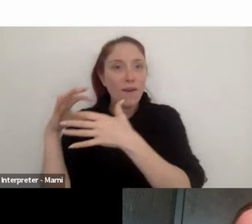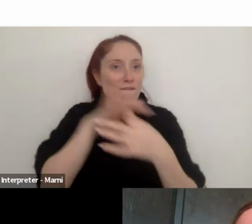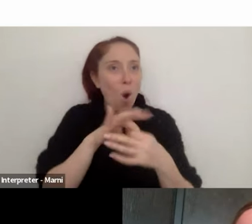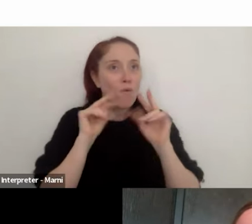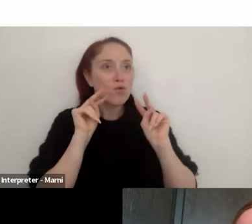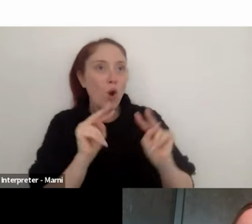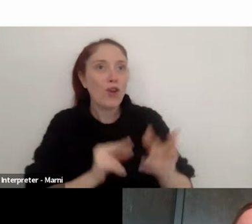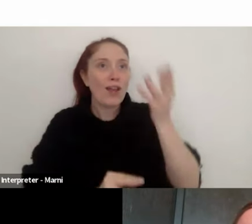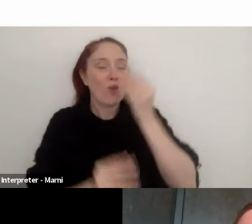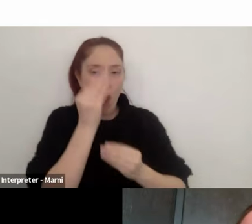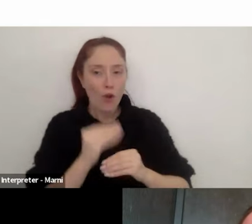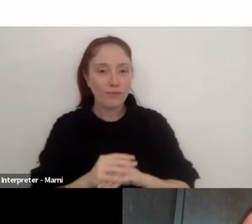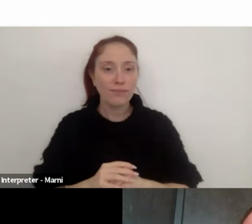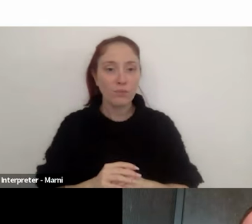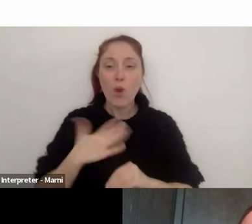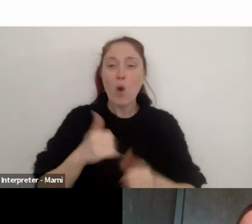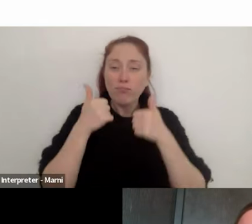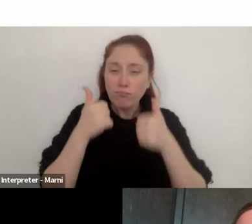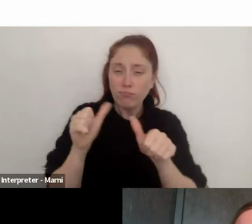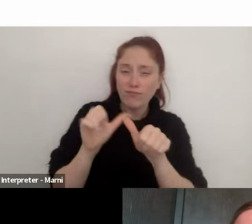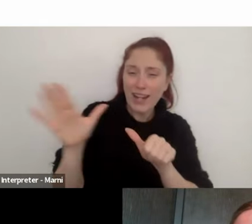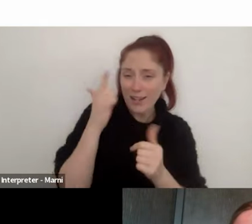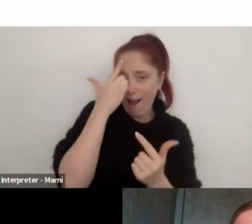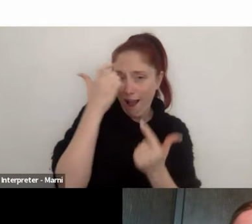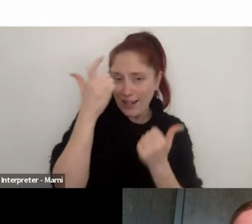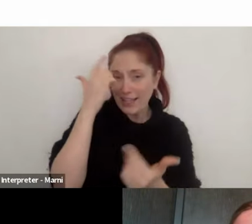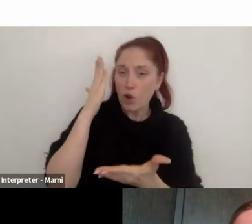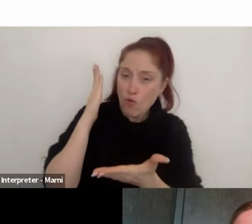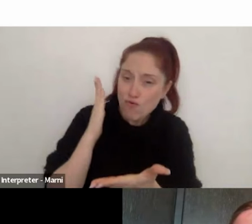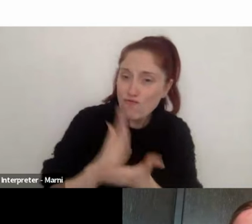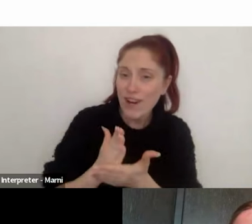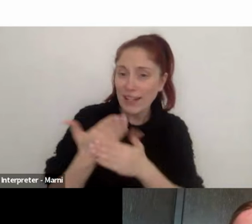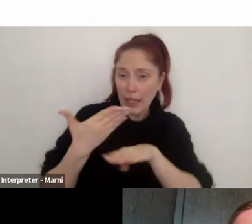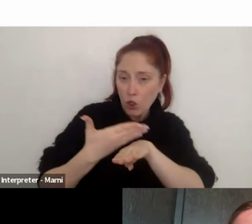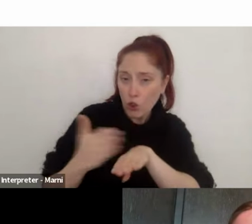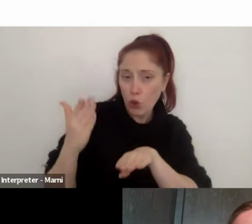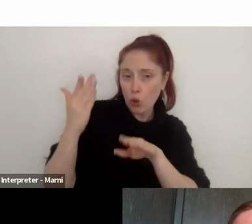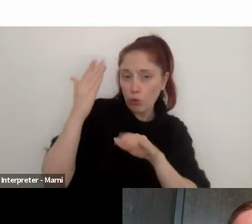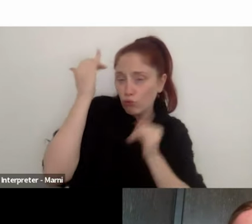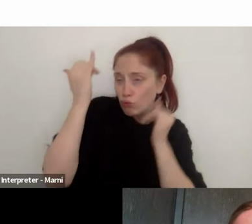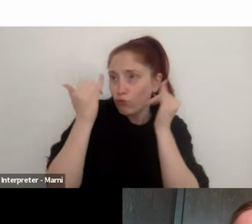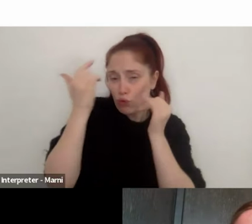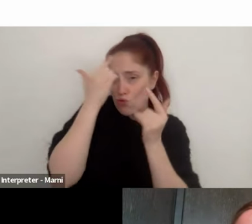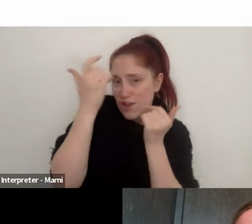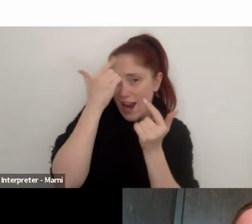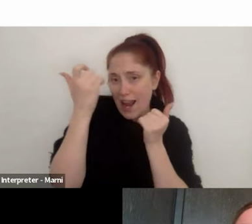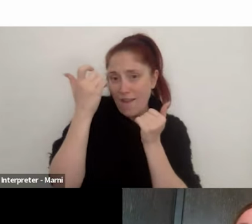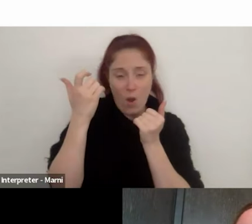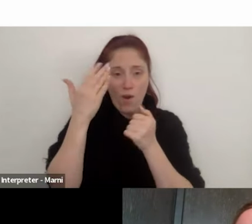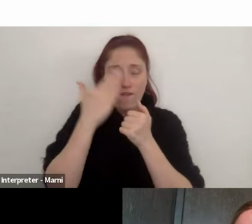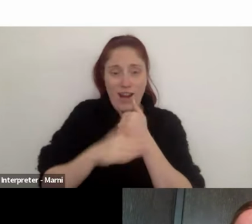We are seeking great ideas that are genuinely innovative and unexpected. We will, through